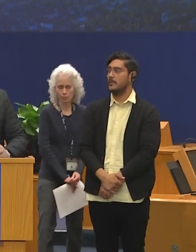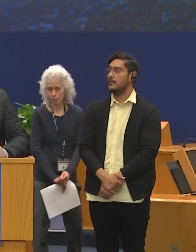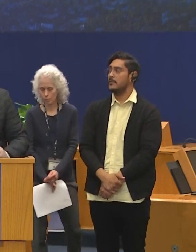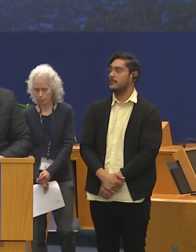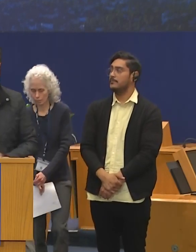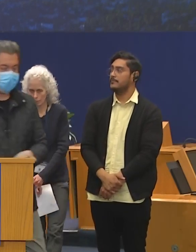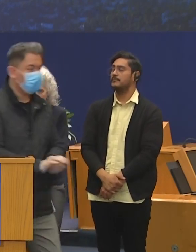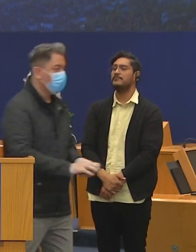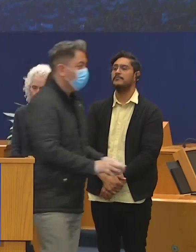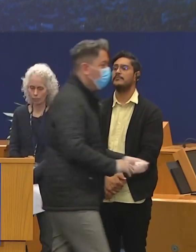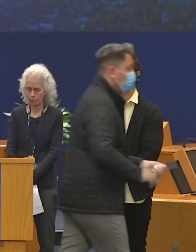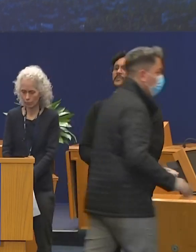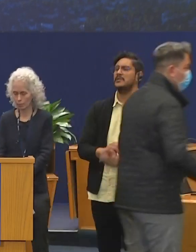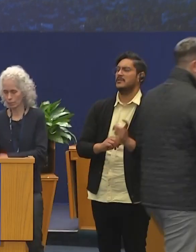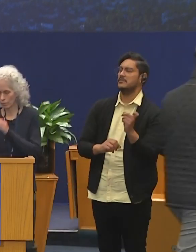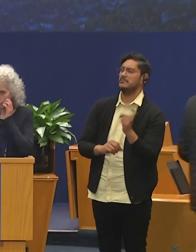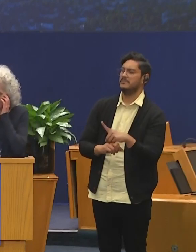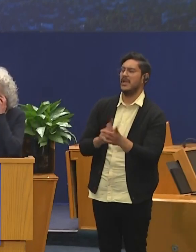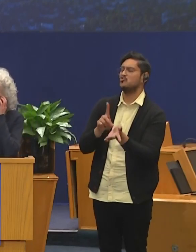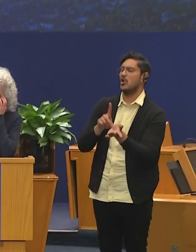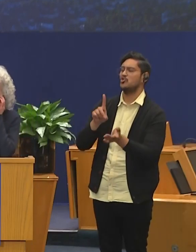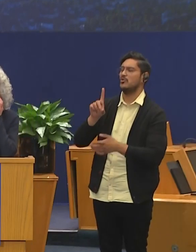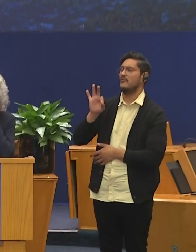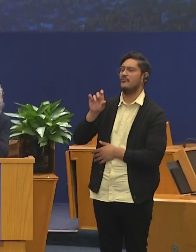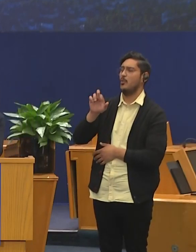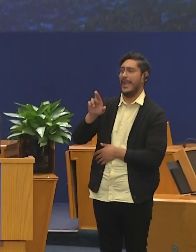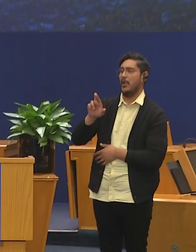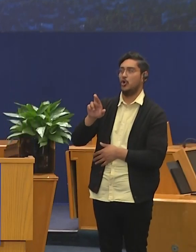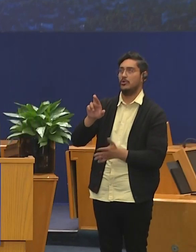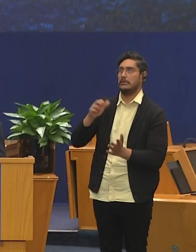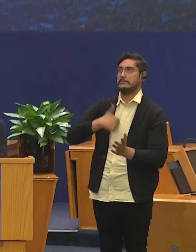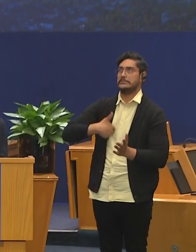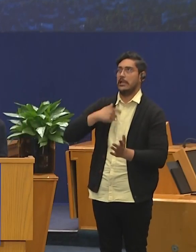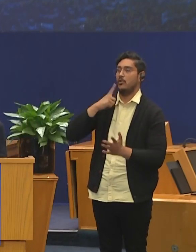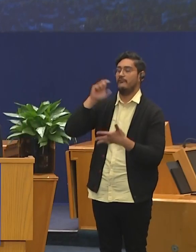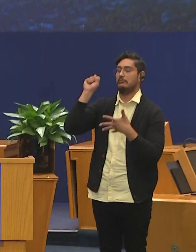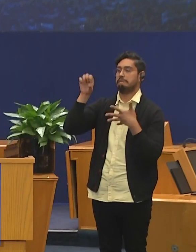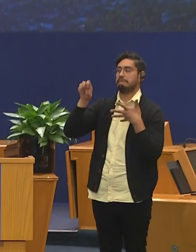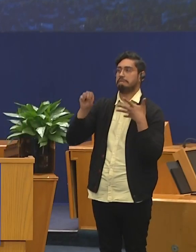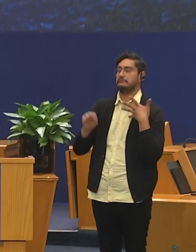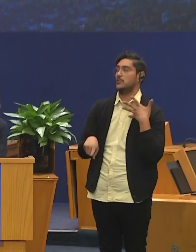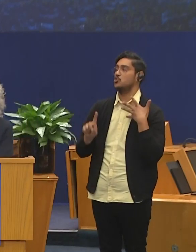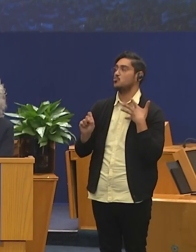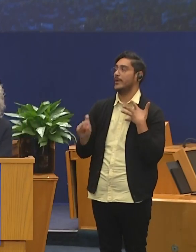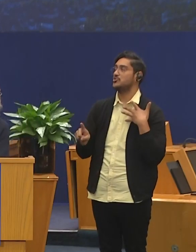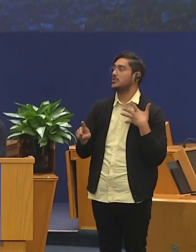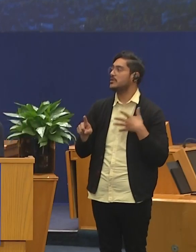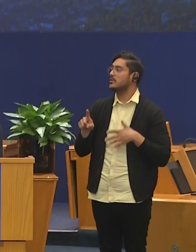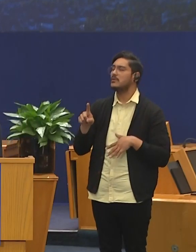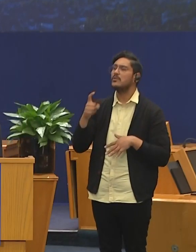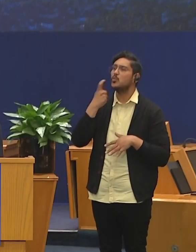EVERYONE. DR. FERRER, FOR YOU REAL QUICKLY. I HAVEN'T BEEN ON A COUPLE DAYS SO I APOLOGIZE IN ADVANCE FOR